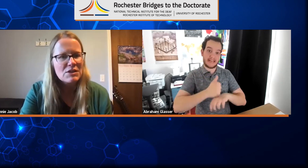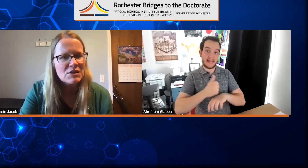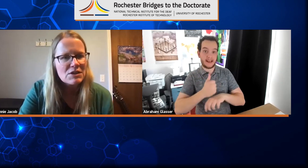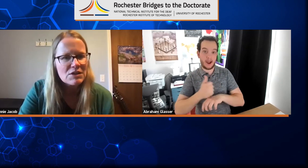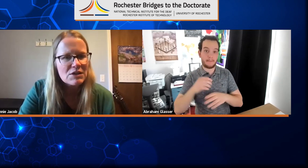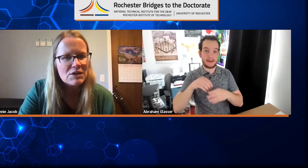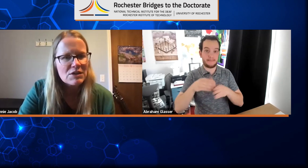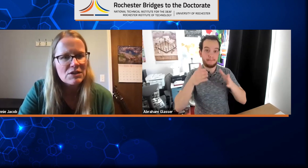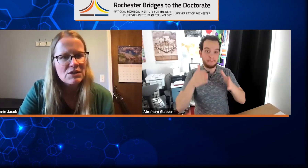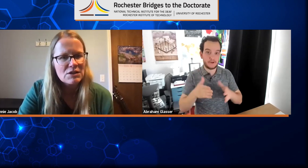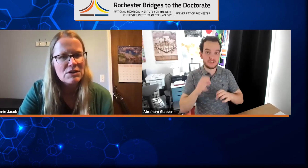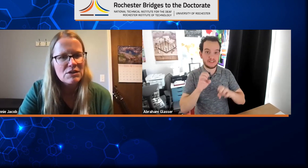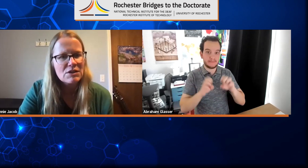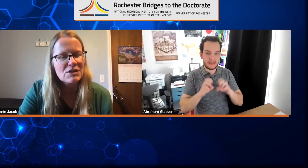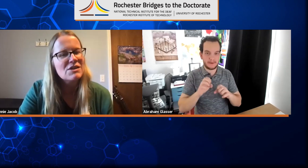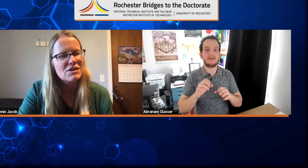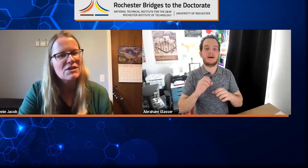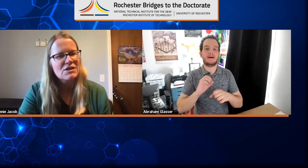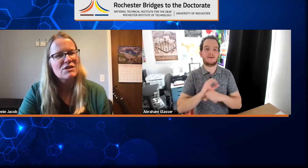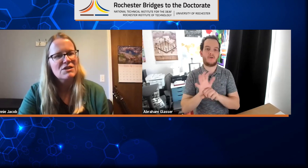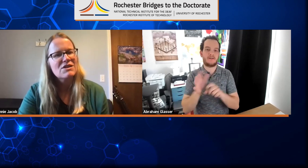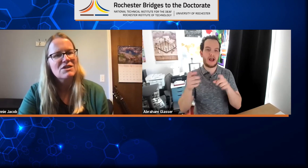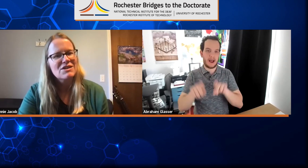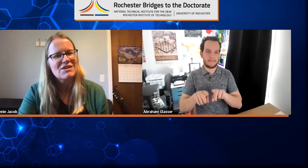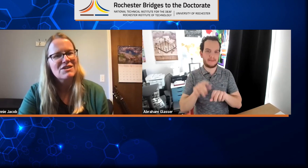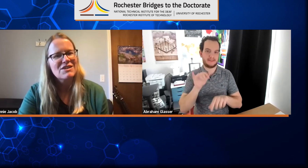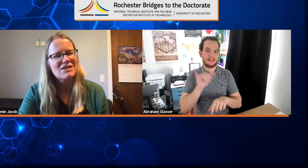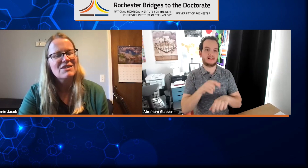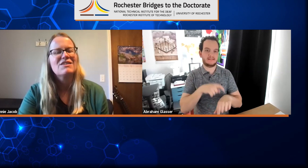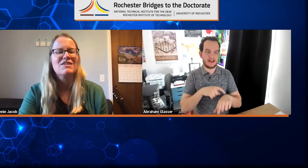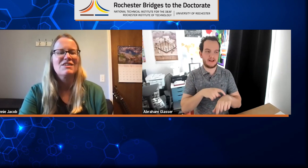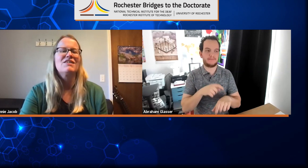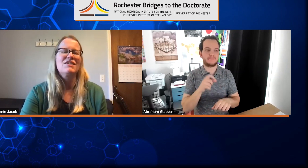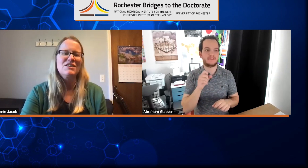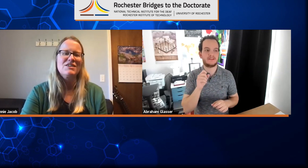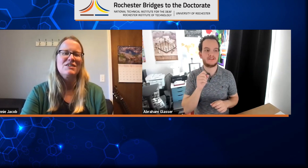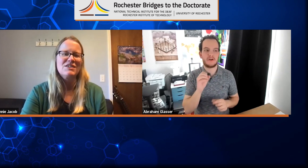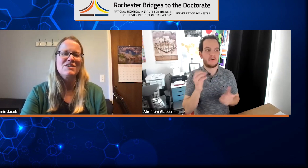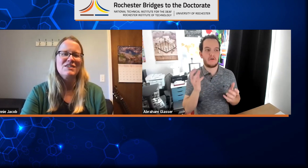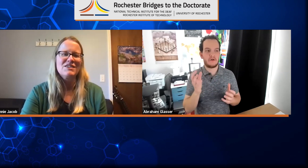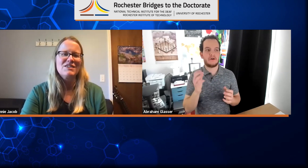But then when I started to set up the experiment, Covid happened.